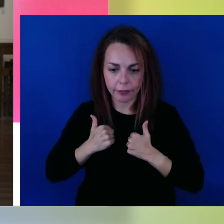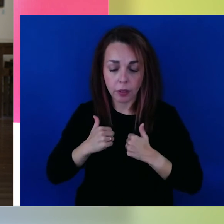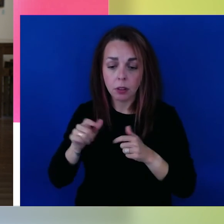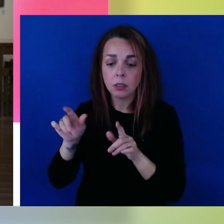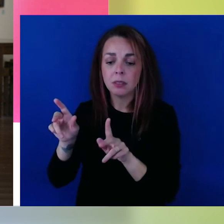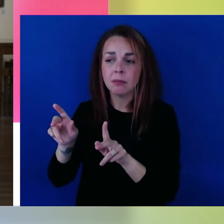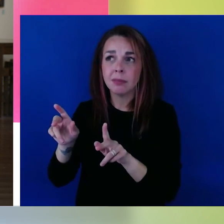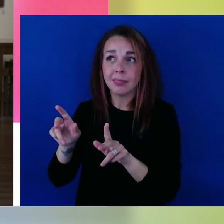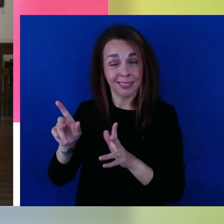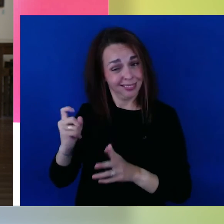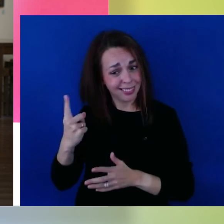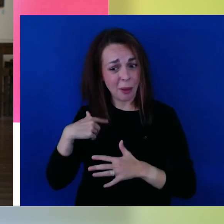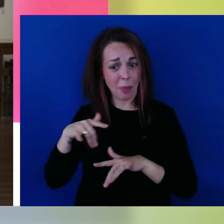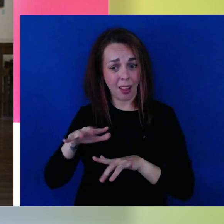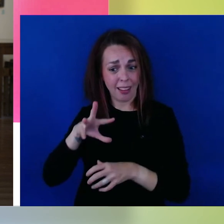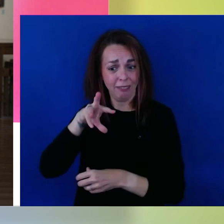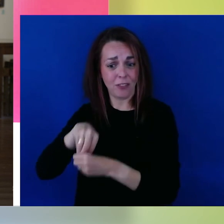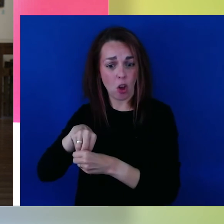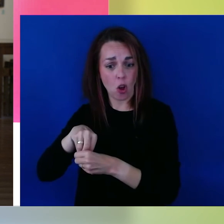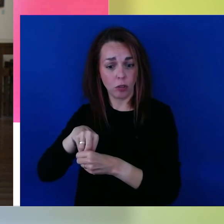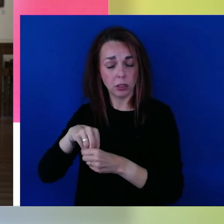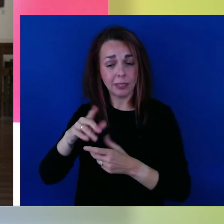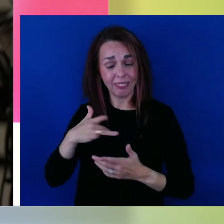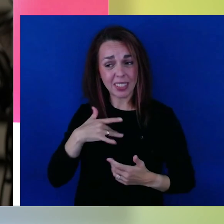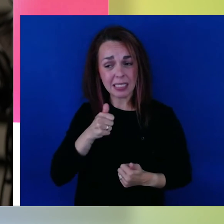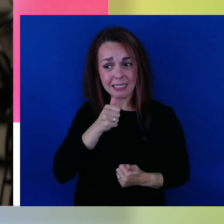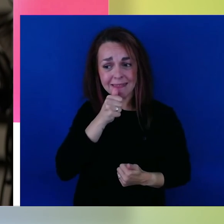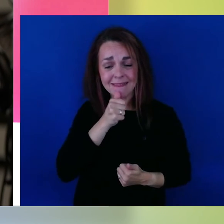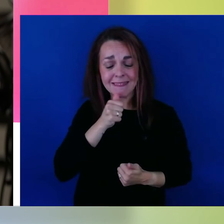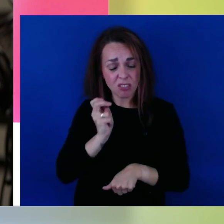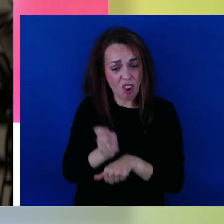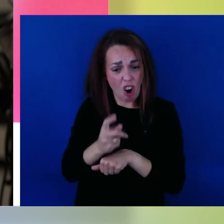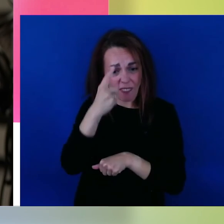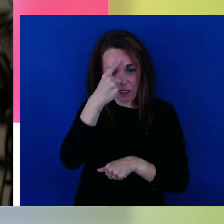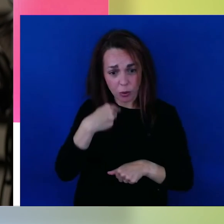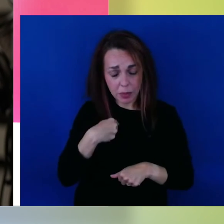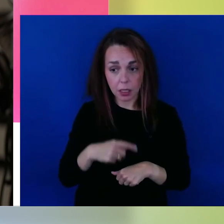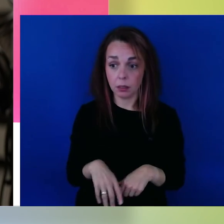has been a point of suffering for me, my family, and caregivers.